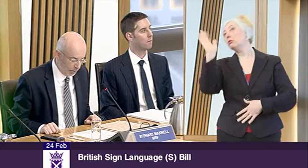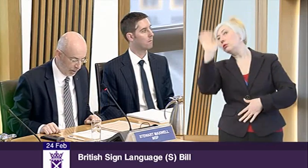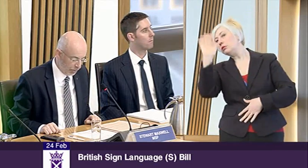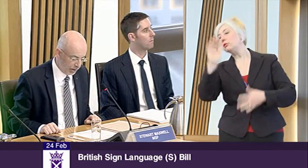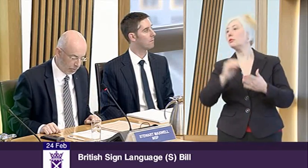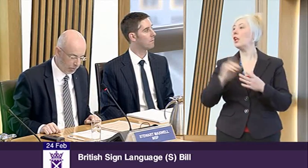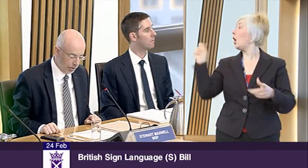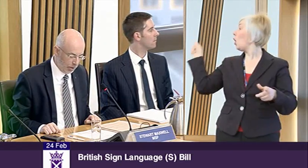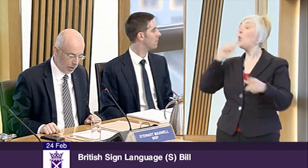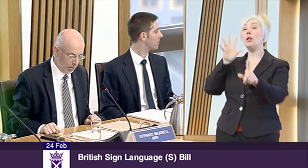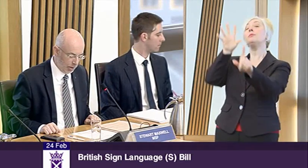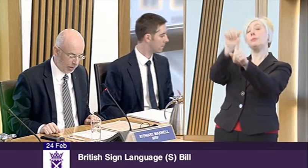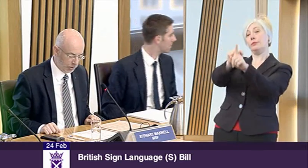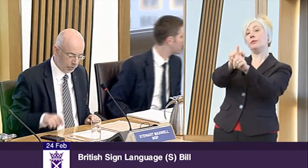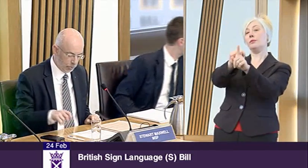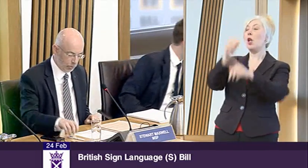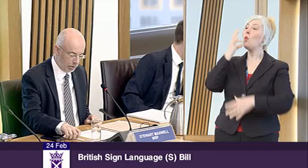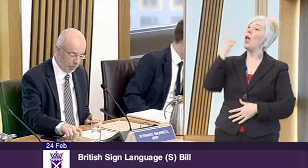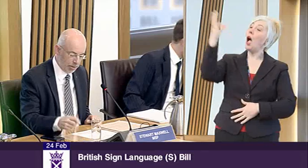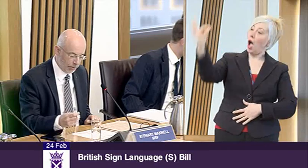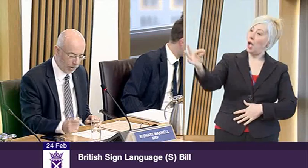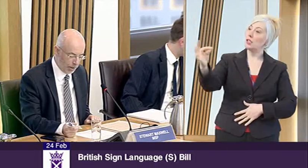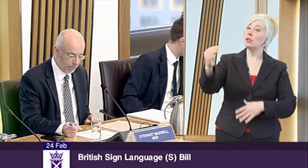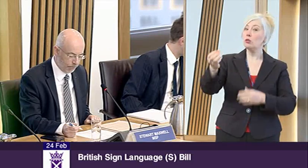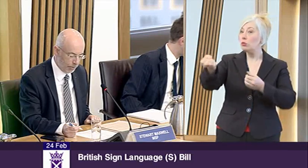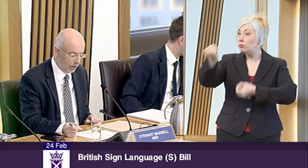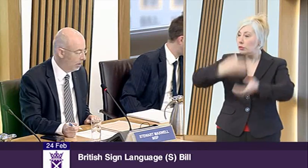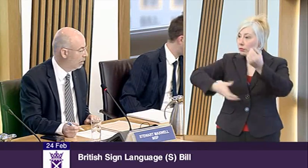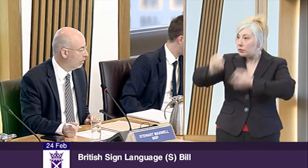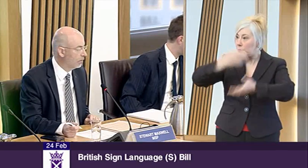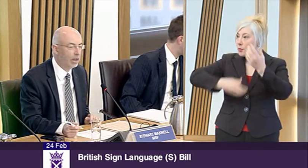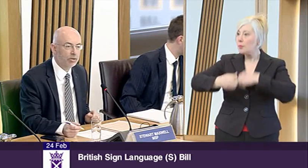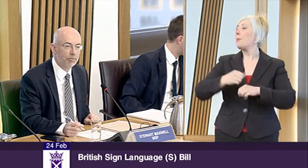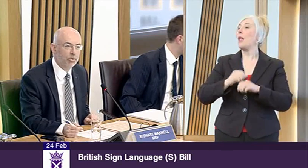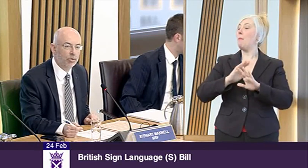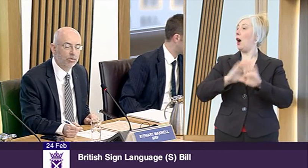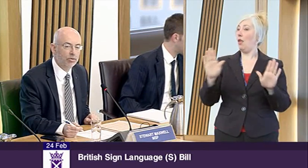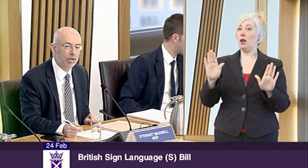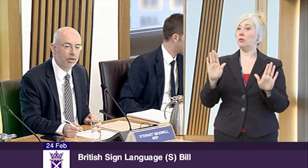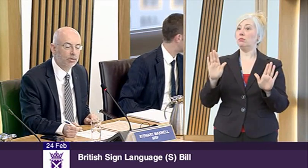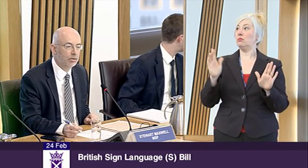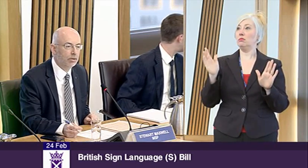nod or wave—and I will ask you to come in.